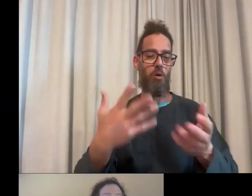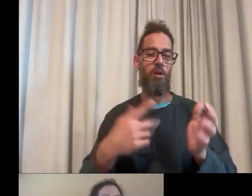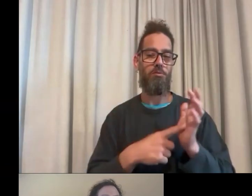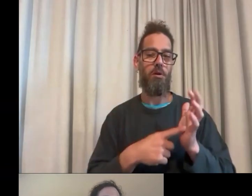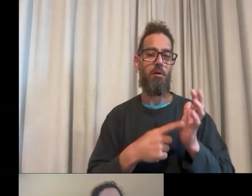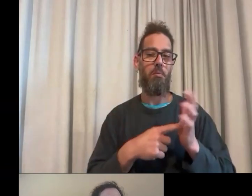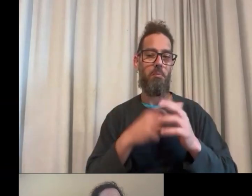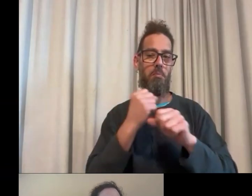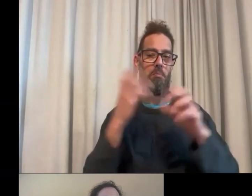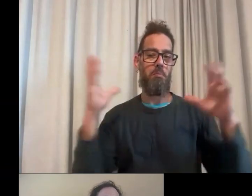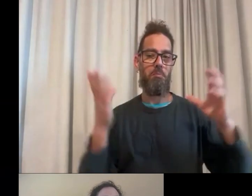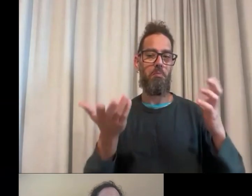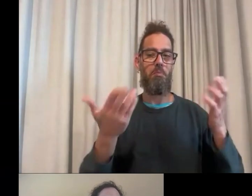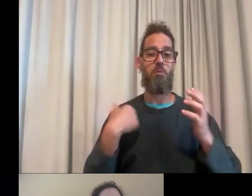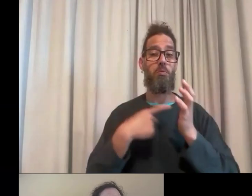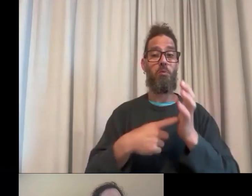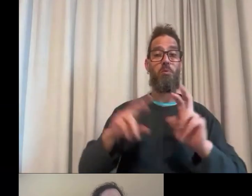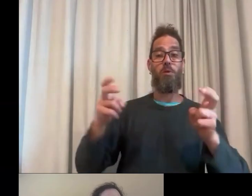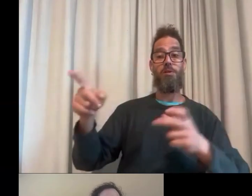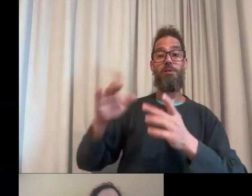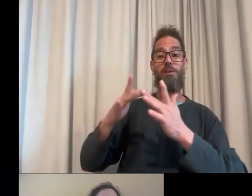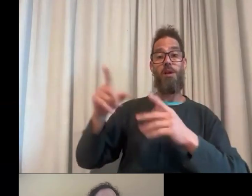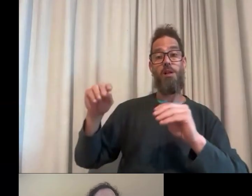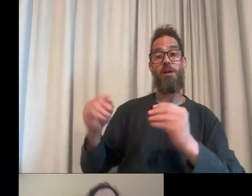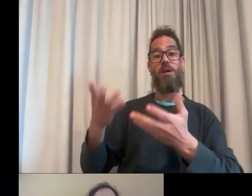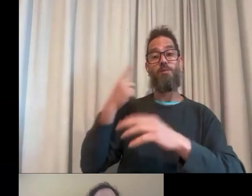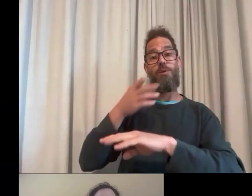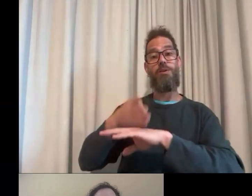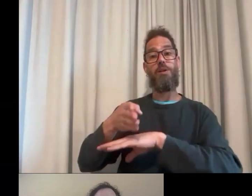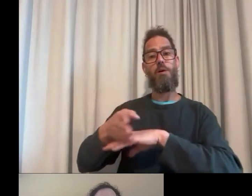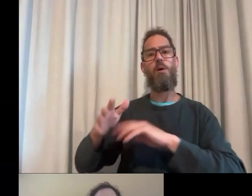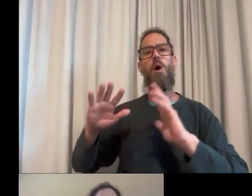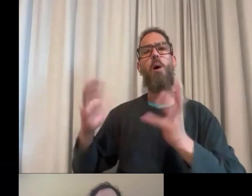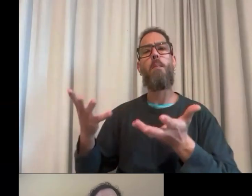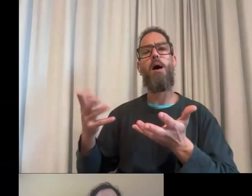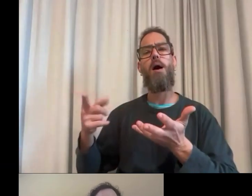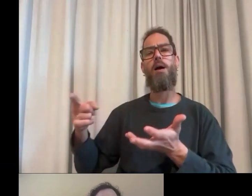So here's an example of what I like to call the accessible dividend pays off.